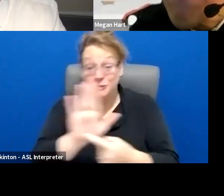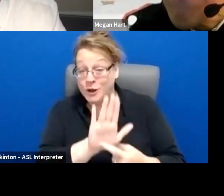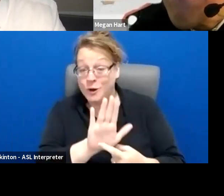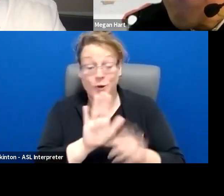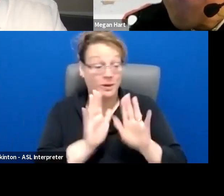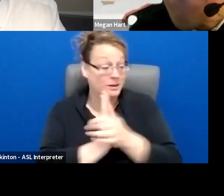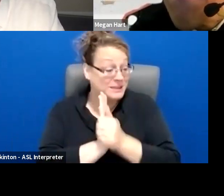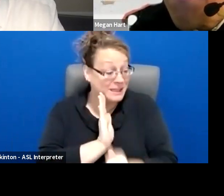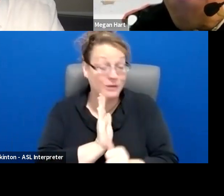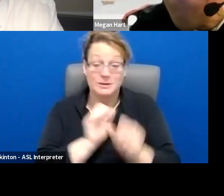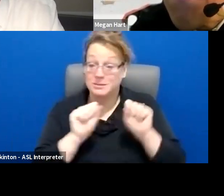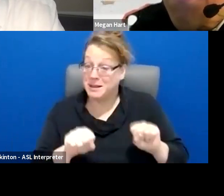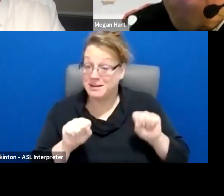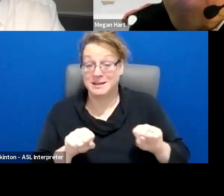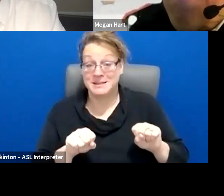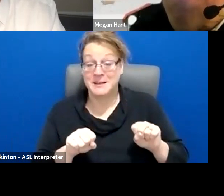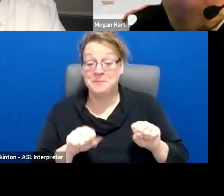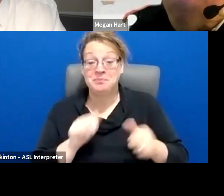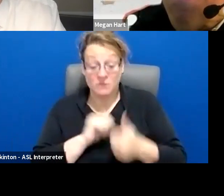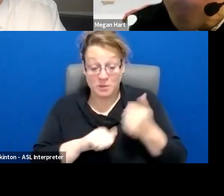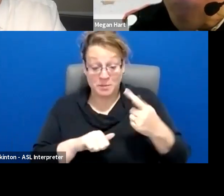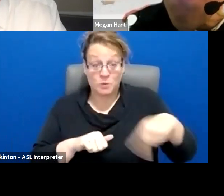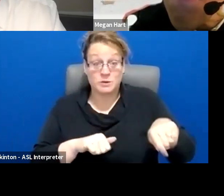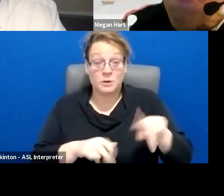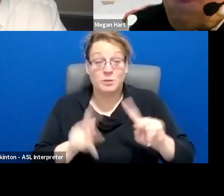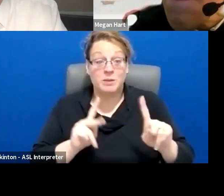David Quick: The first thing I want to talk about is, this talent pool is typically so grateful to have an opportunity